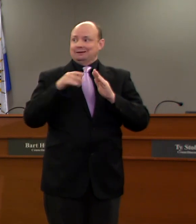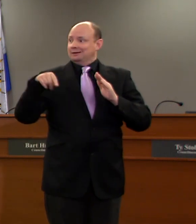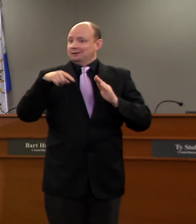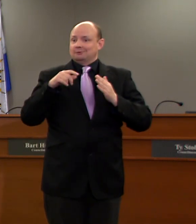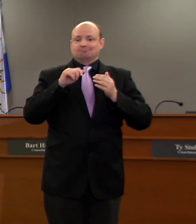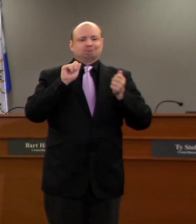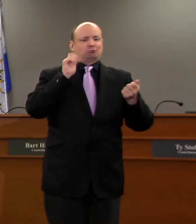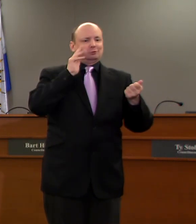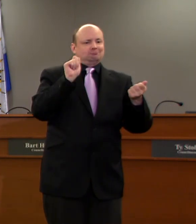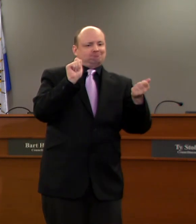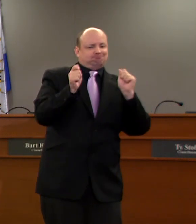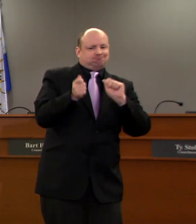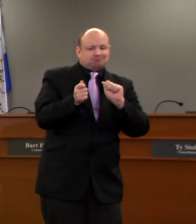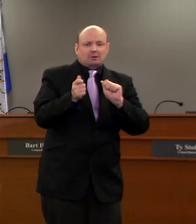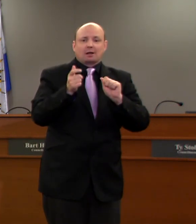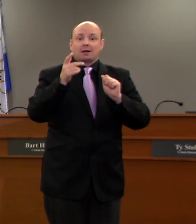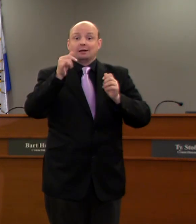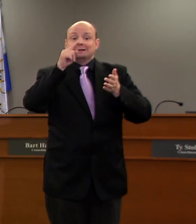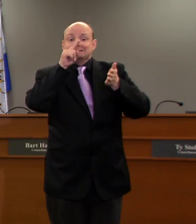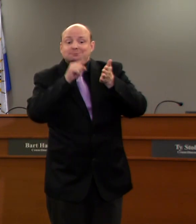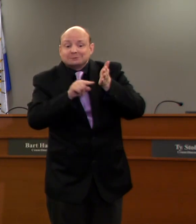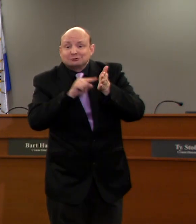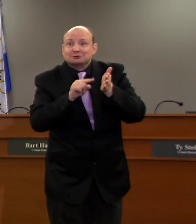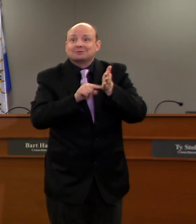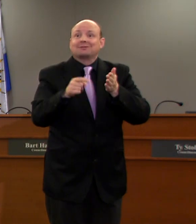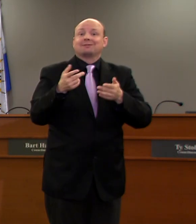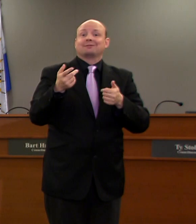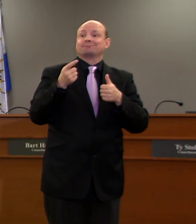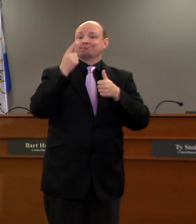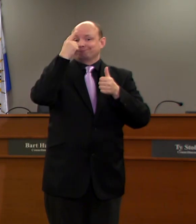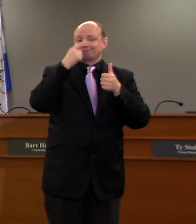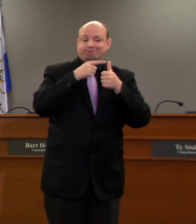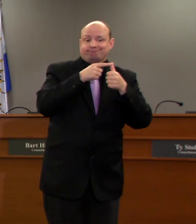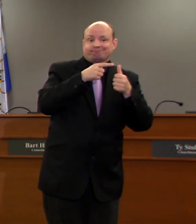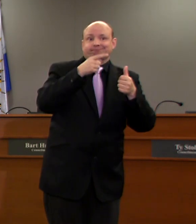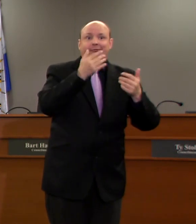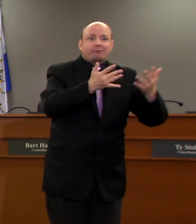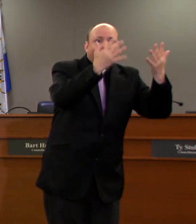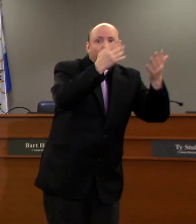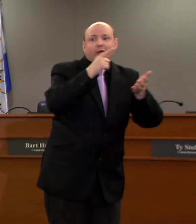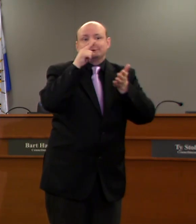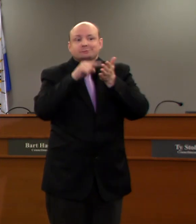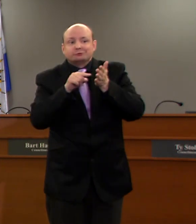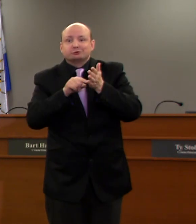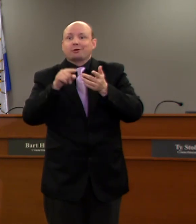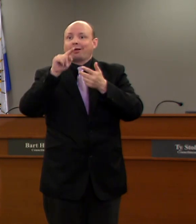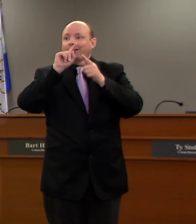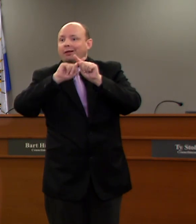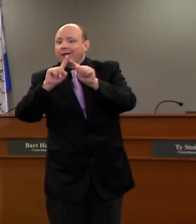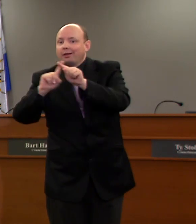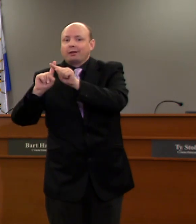City has reduced Building Inspection Services in compliance with the Governor's orders.